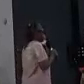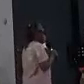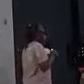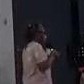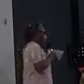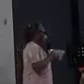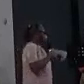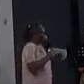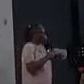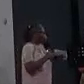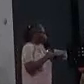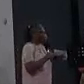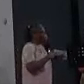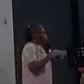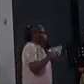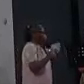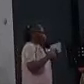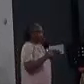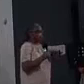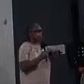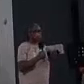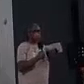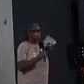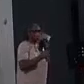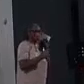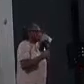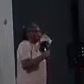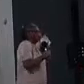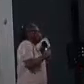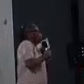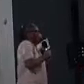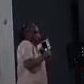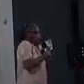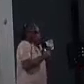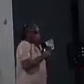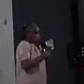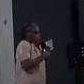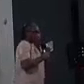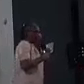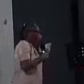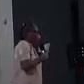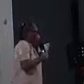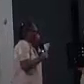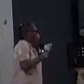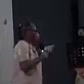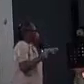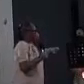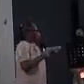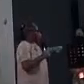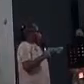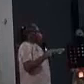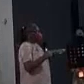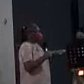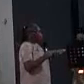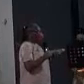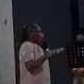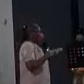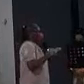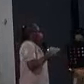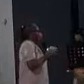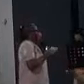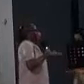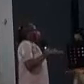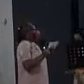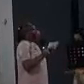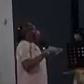of this that they have done in the not in the ina What is the name of the other in the imas because if